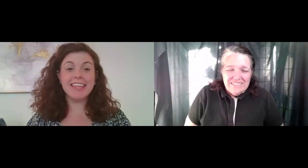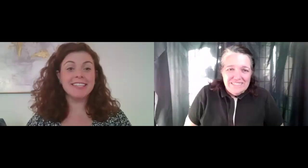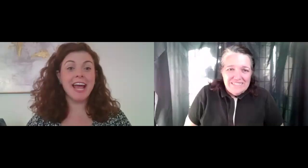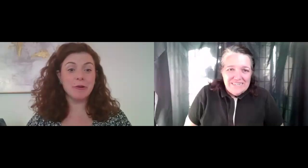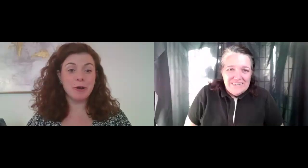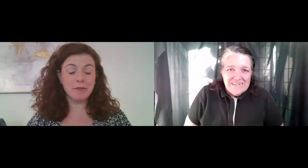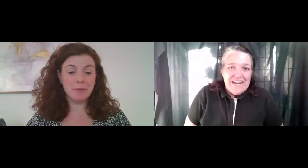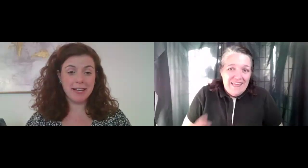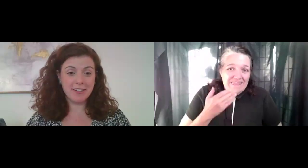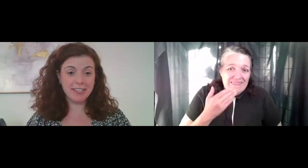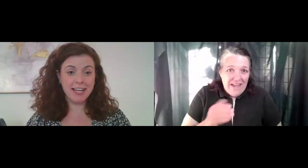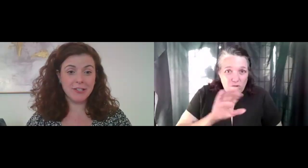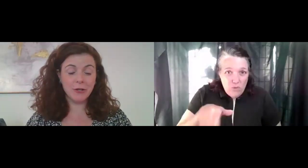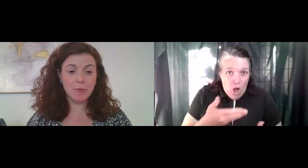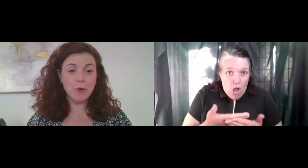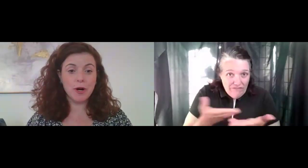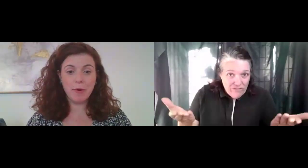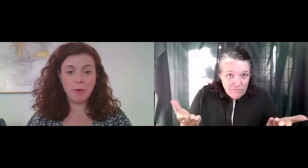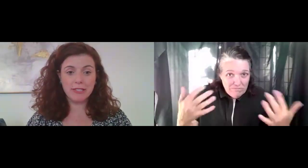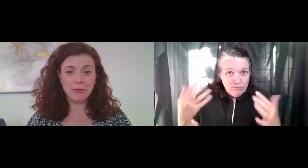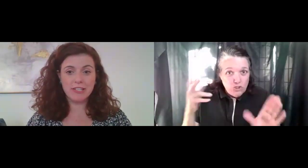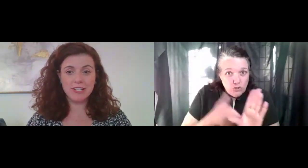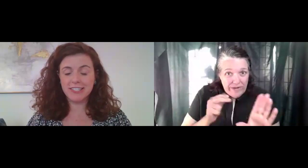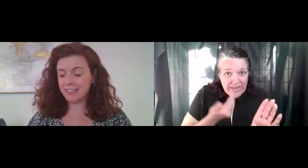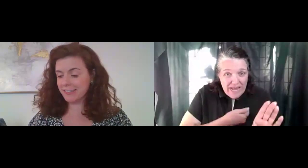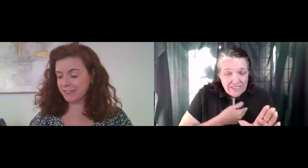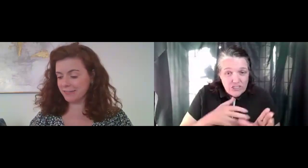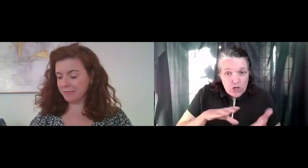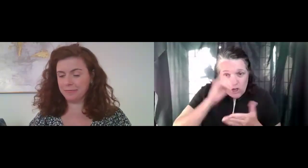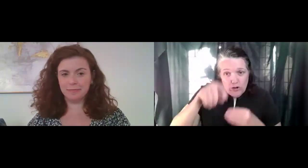And thanks to everyone for being here tonight to learn more about organ donation. >> DEBBIE: Sorry, Jecoliah, hold on just a sec